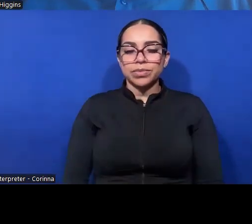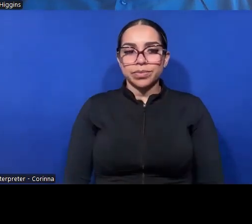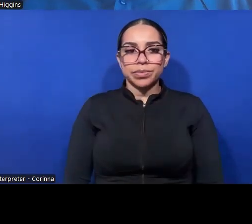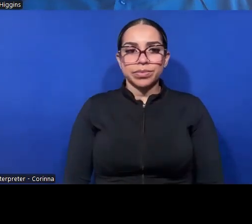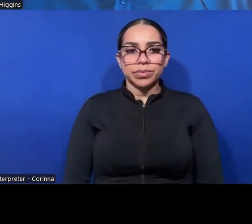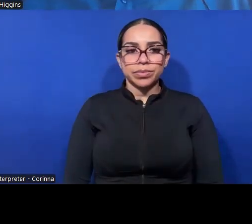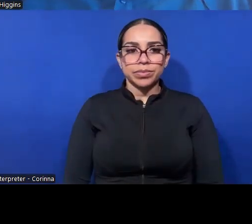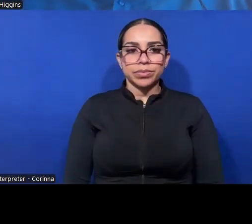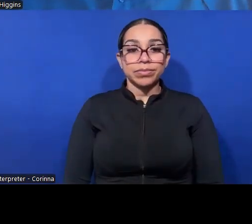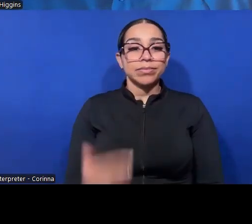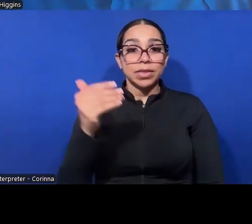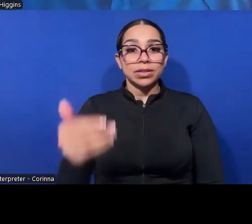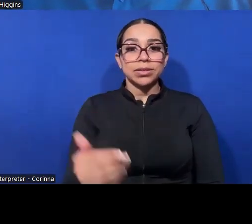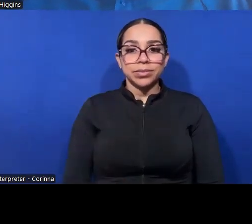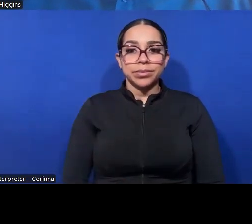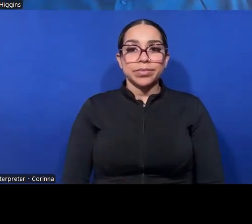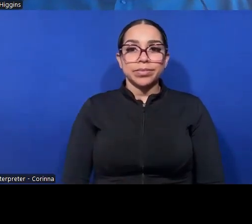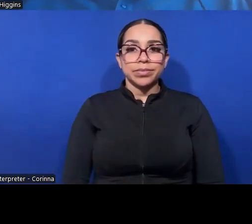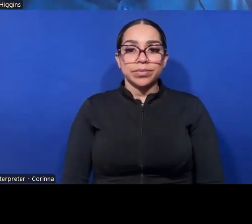Next slide please.